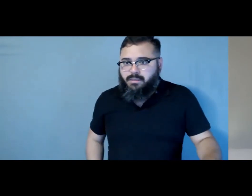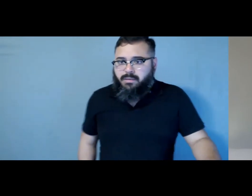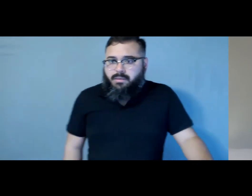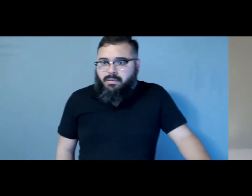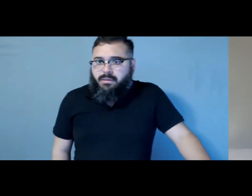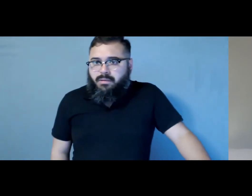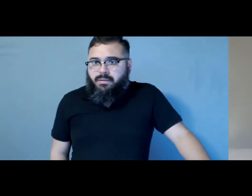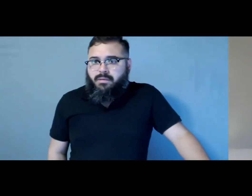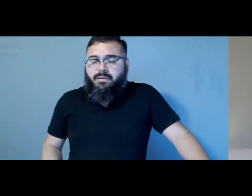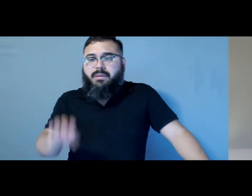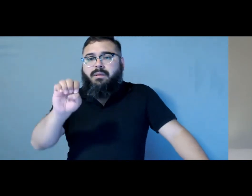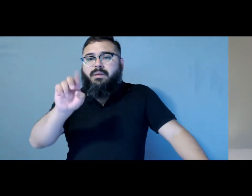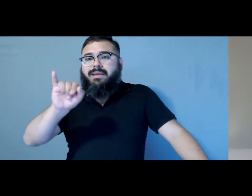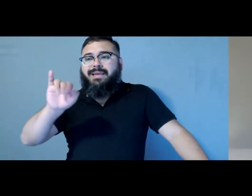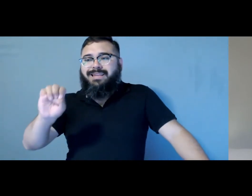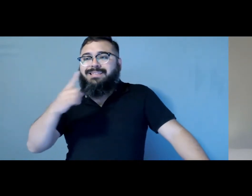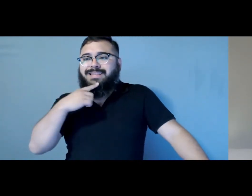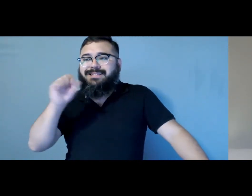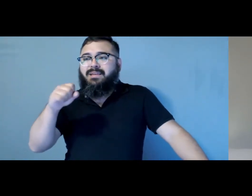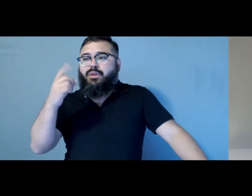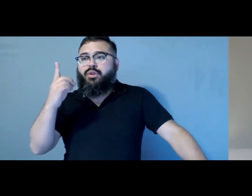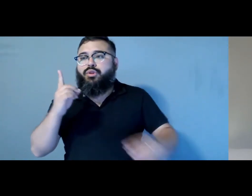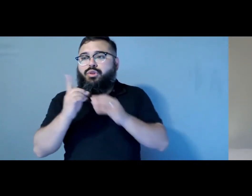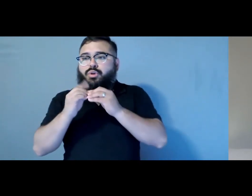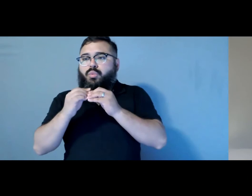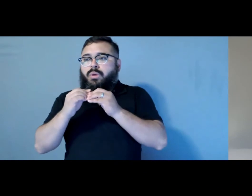[Edie] And there are, there is one more question in the Q&A as well.